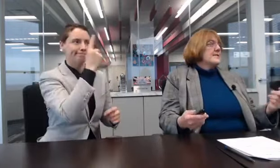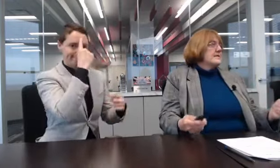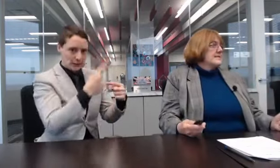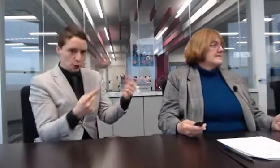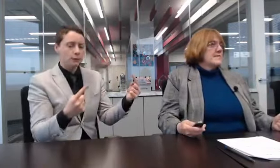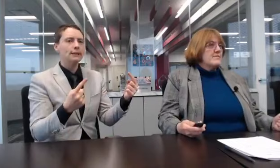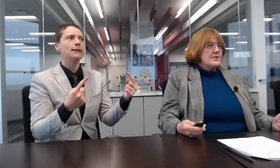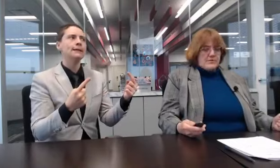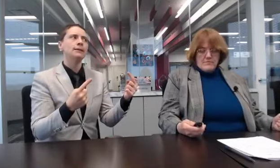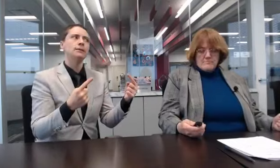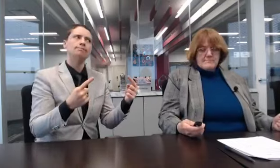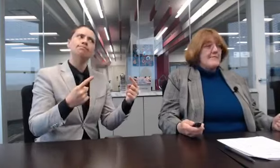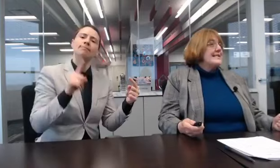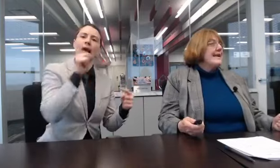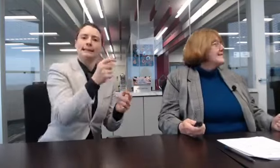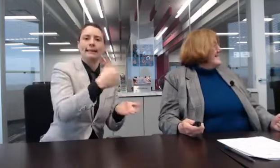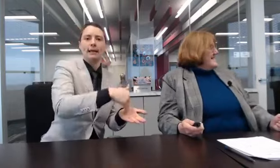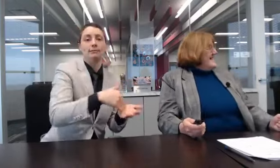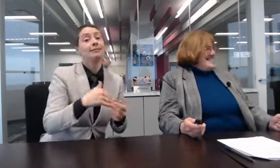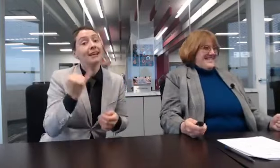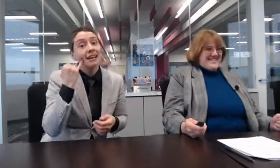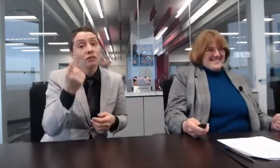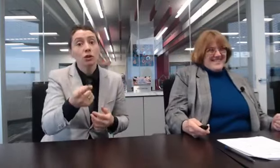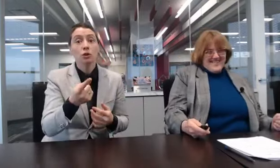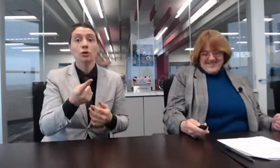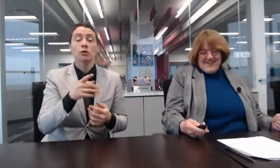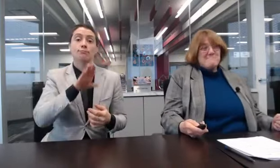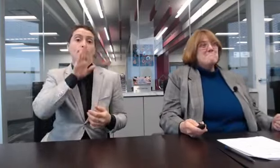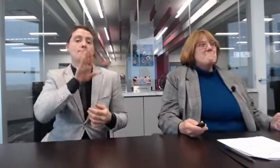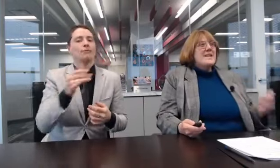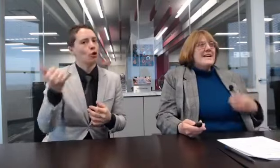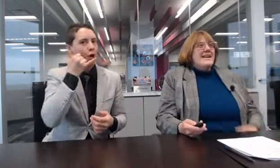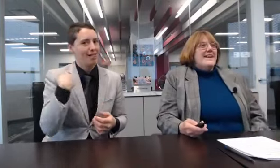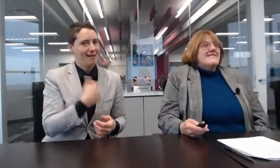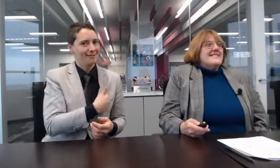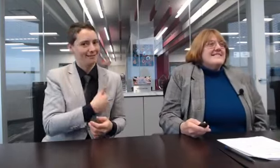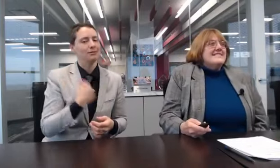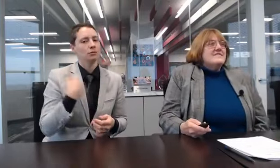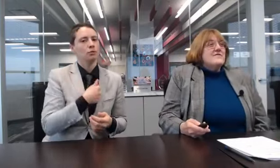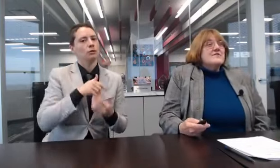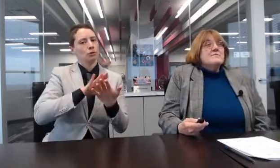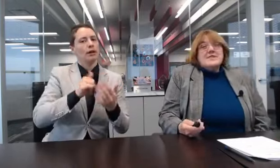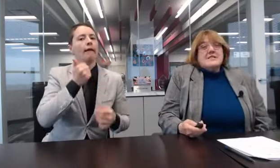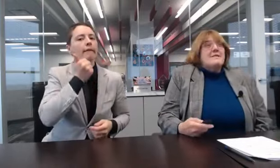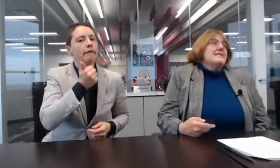Because that's something we do every day. Okay, all right. So the first one we talked about,